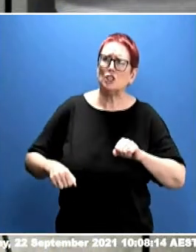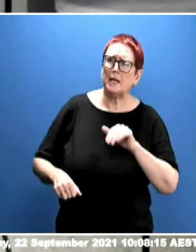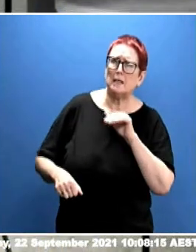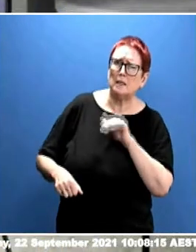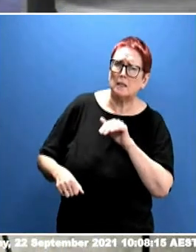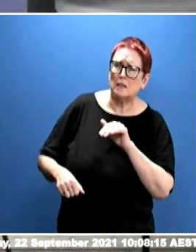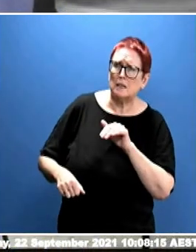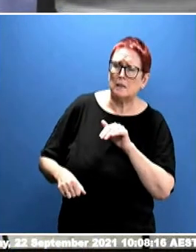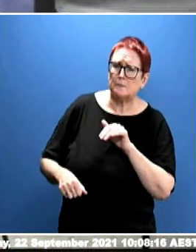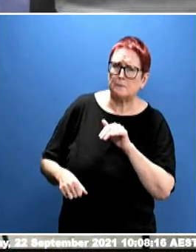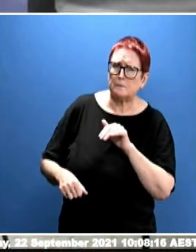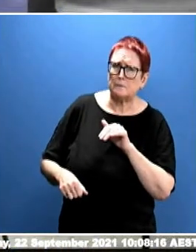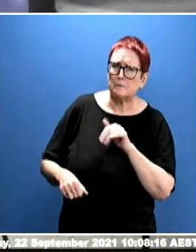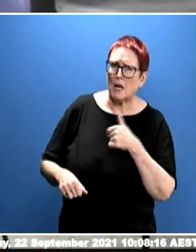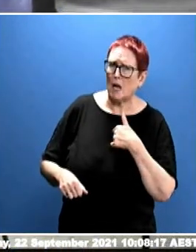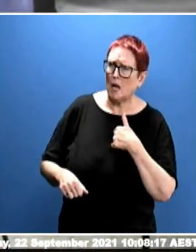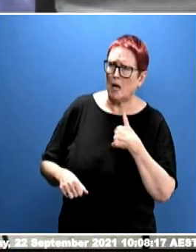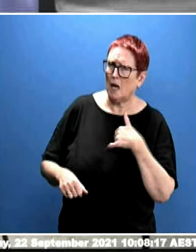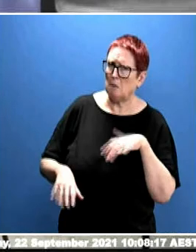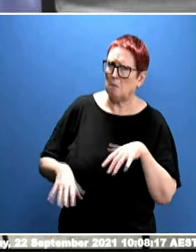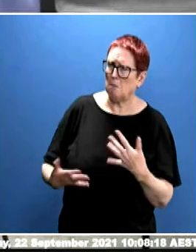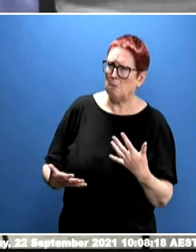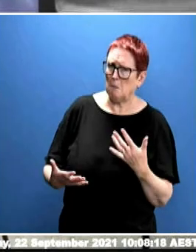Can I just interpose, I haven't seen, or I don't have in front of me